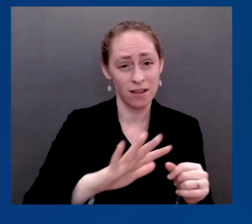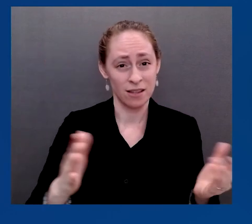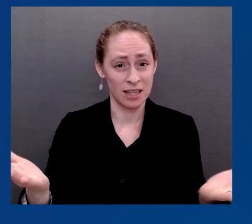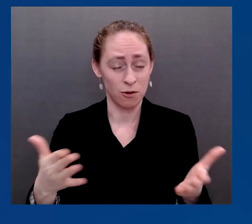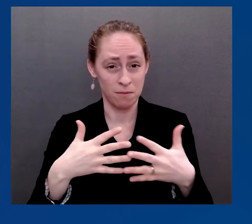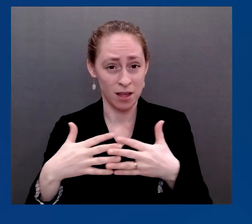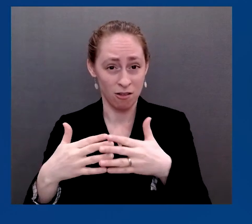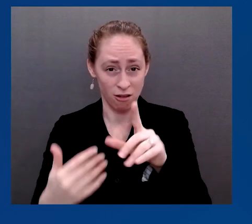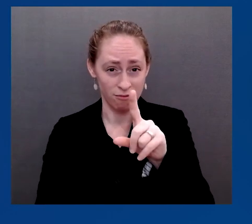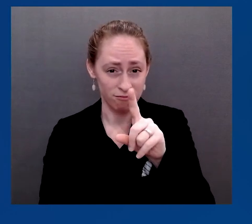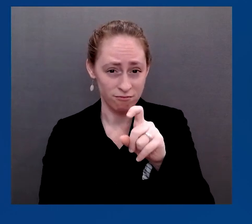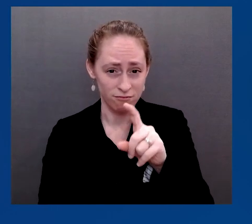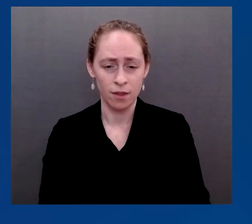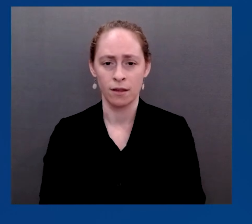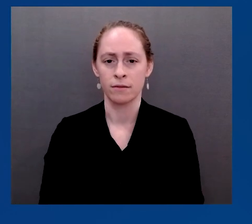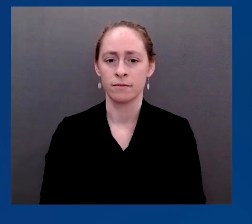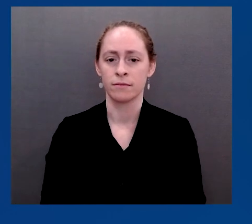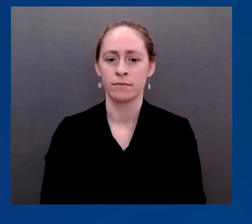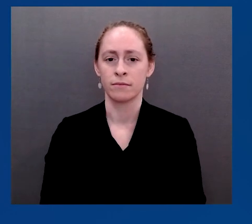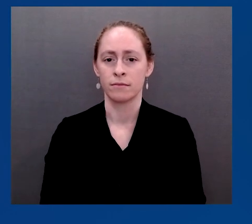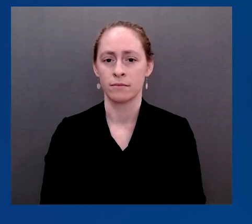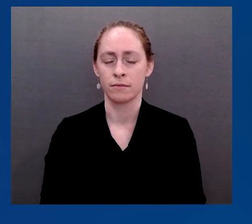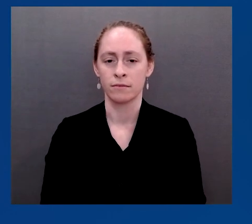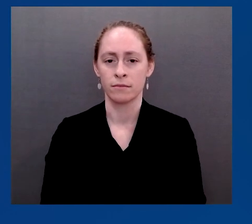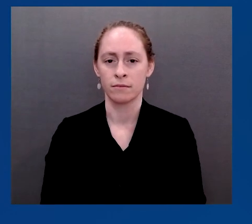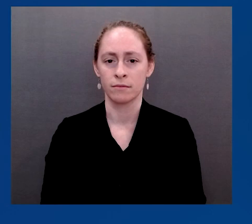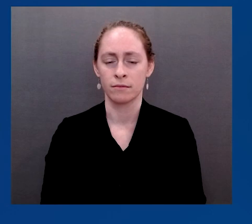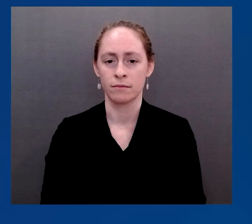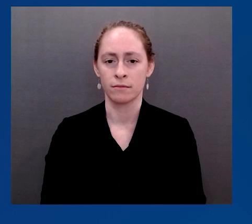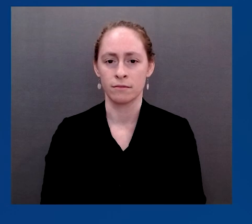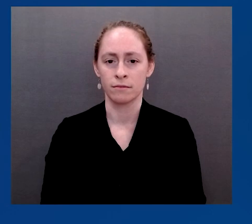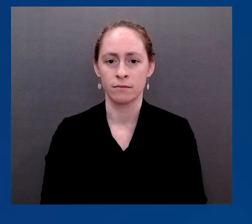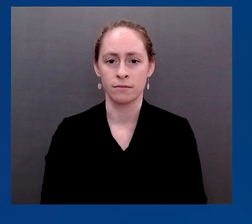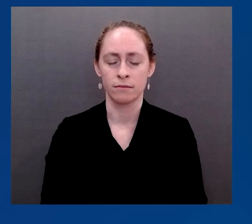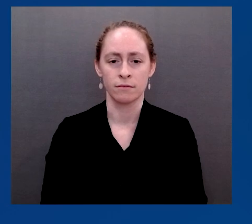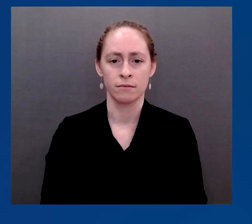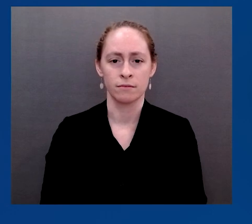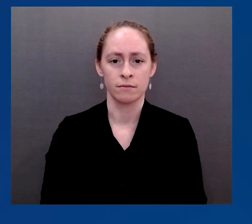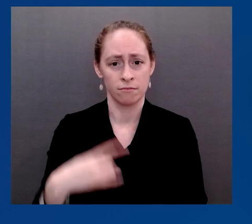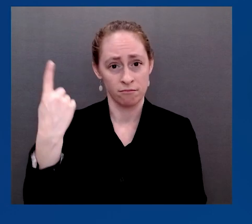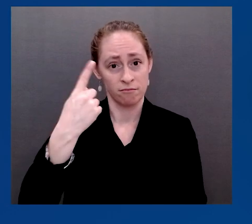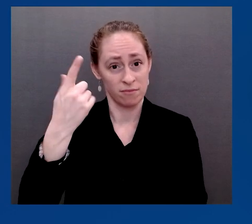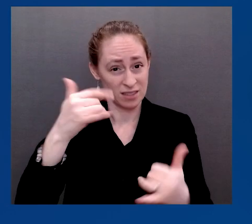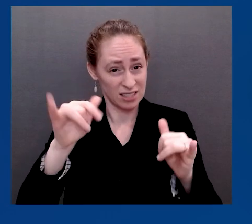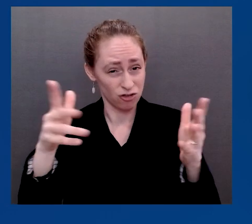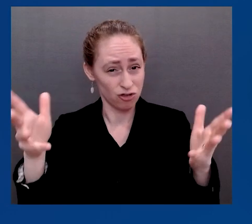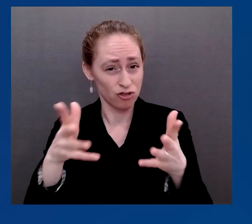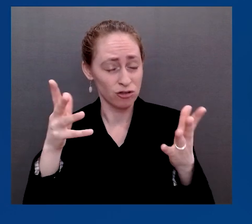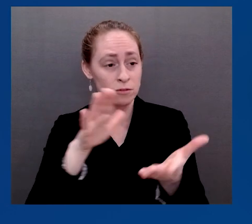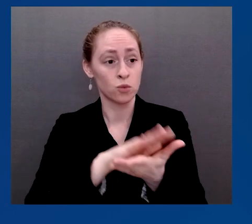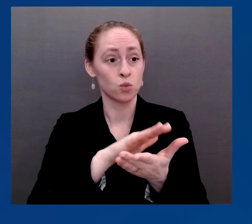Is that -- is that a recommendation you stand by as states are also moving to drop -- or to lift mask mandates for teachers